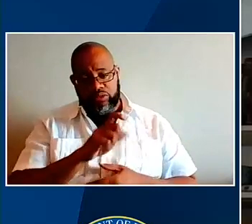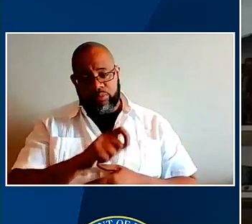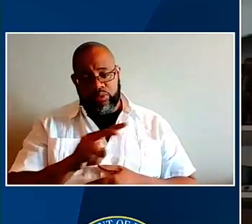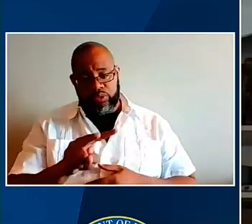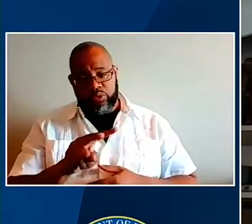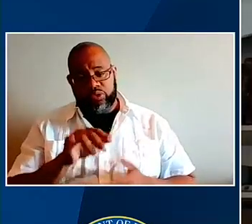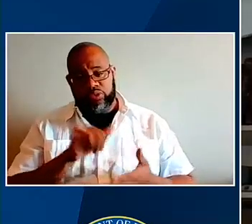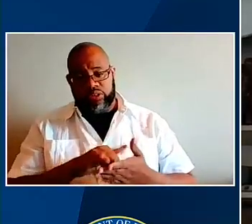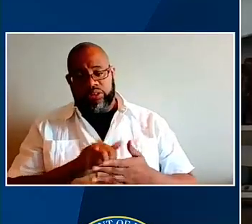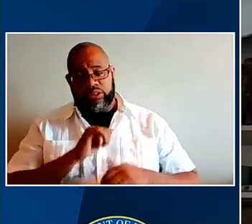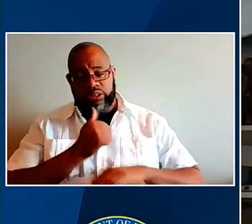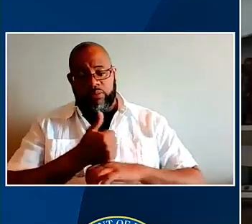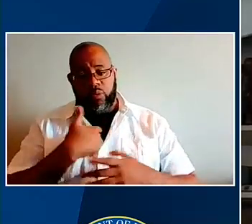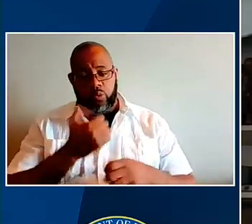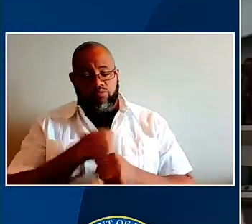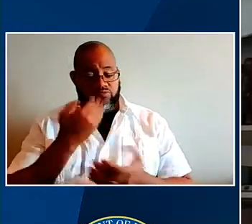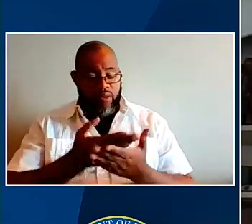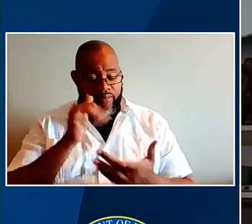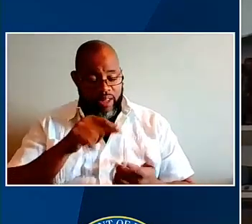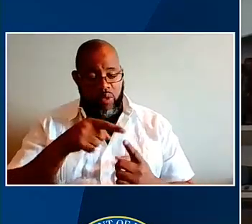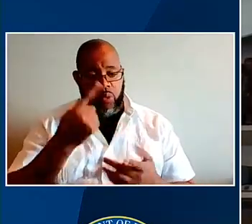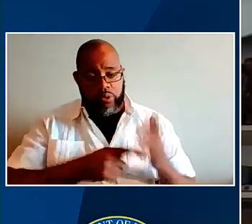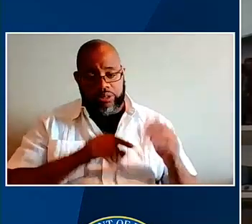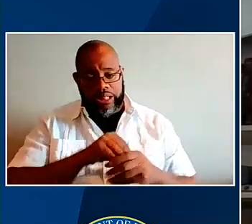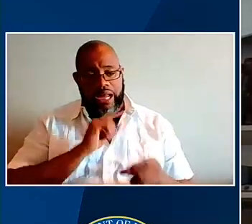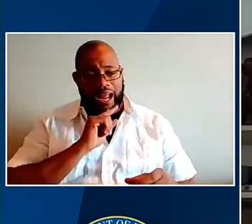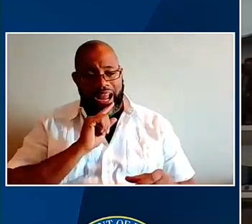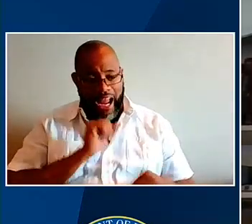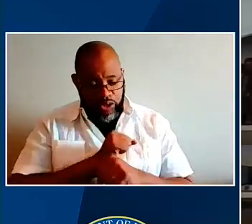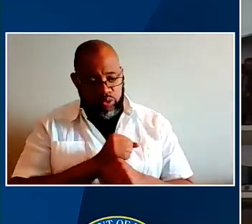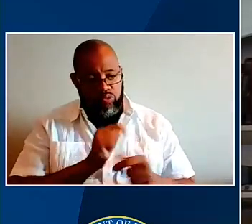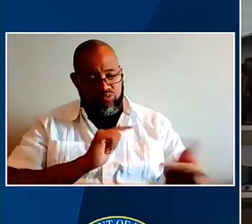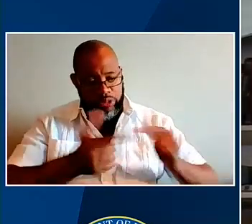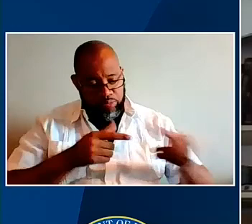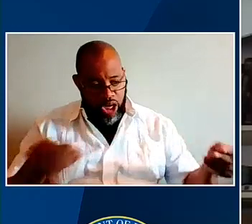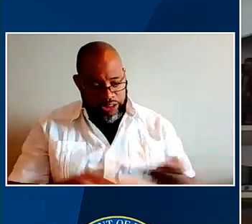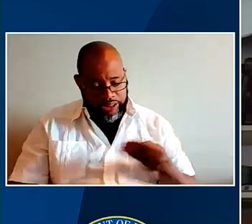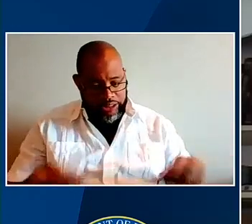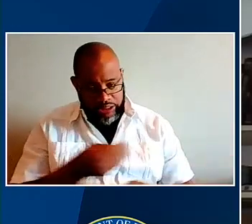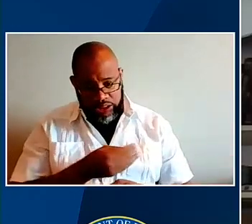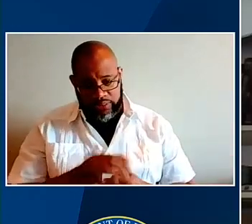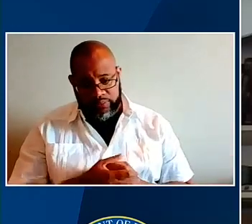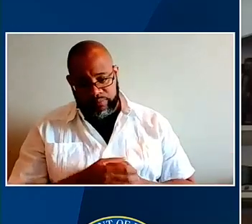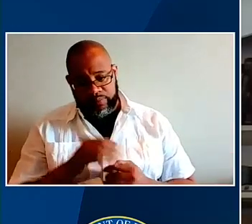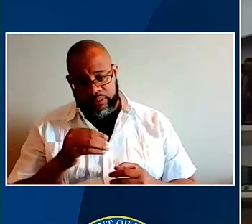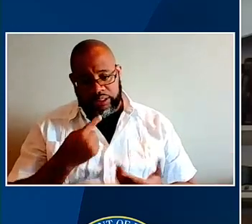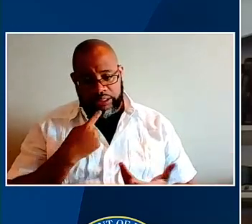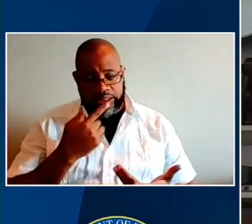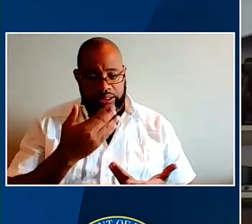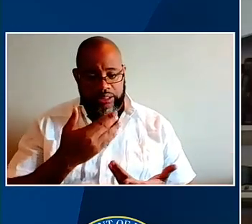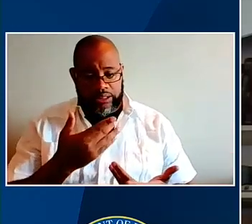And we will get to what's in the actual reciprocity agreement rules in 600.9 (d) later on.